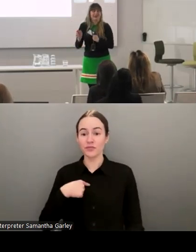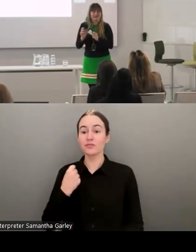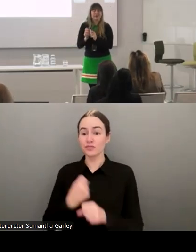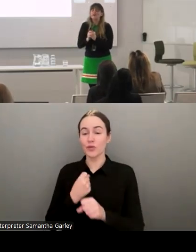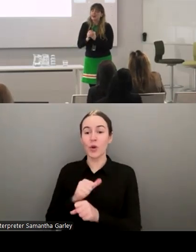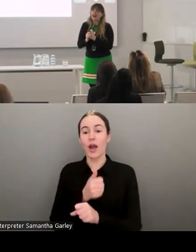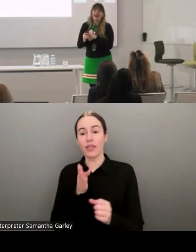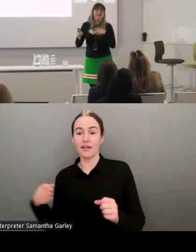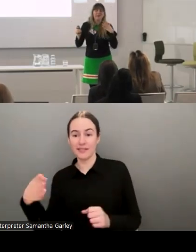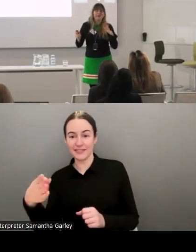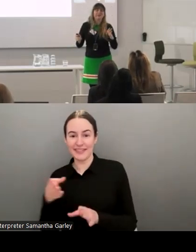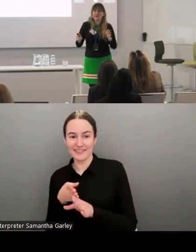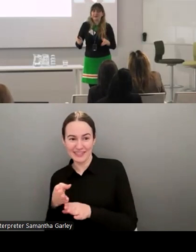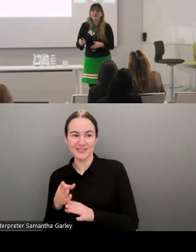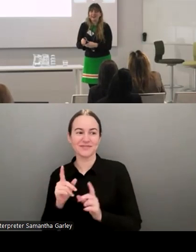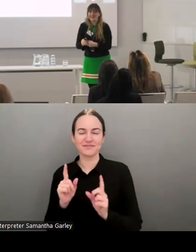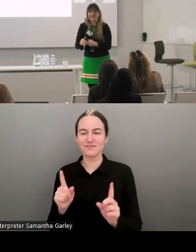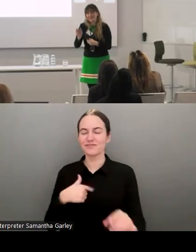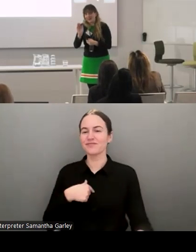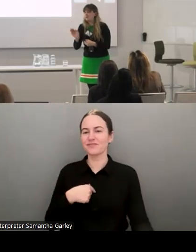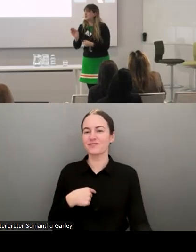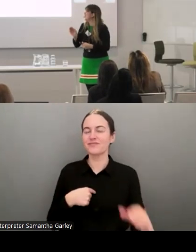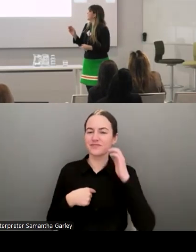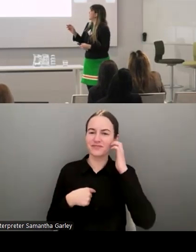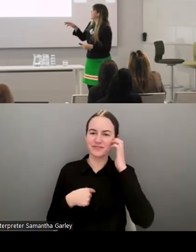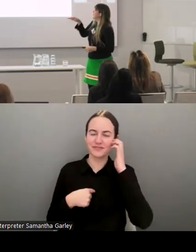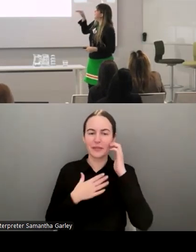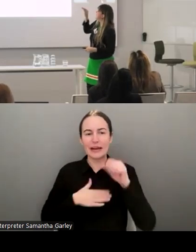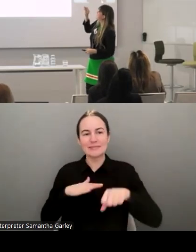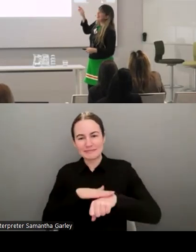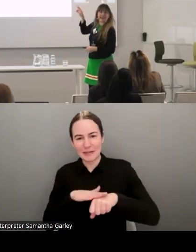So, I will very much say I'm sorry for that, but I did highlight